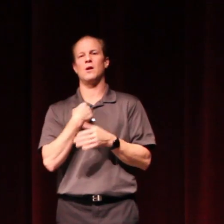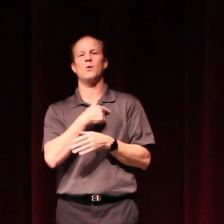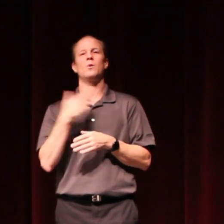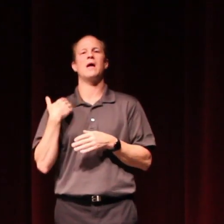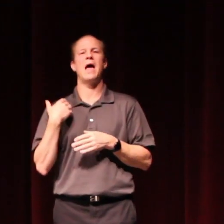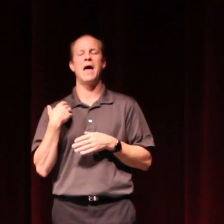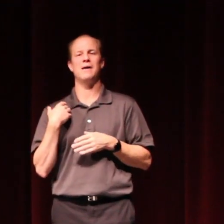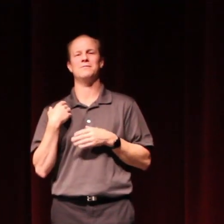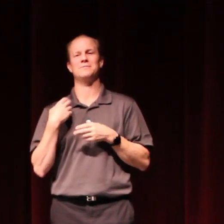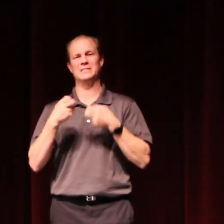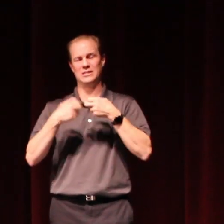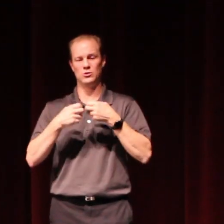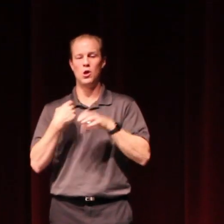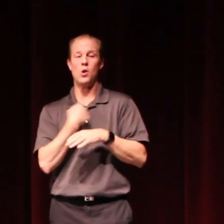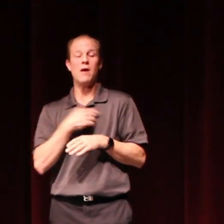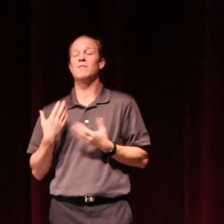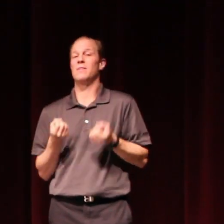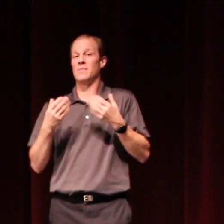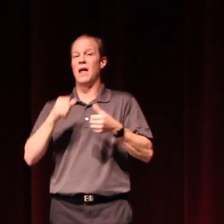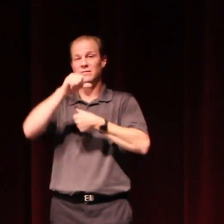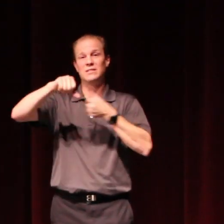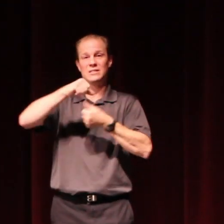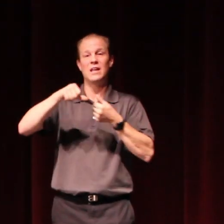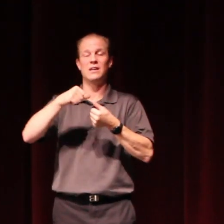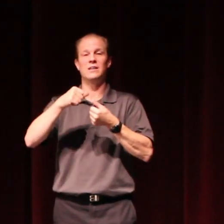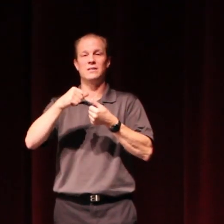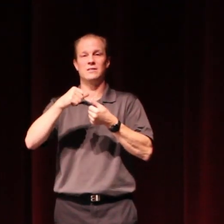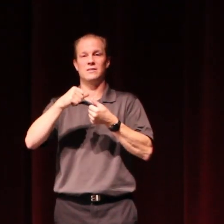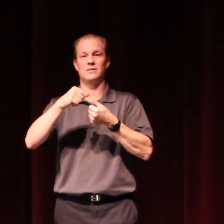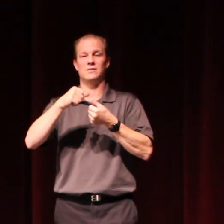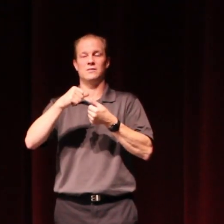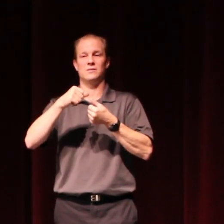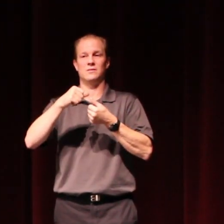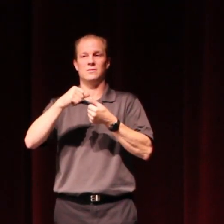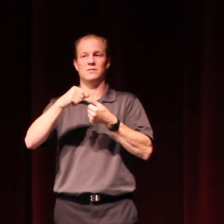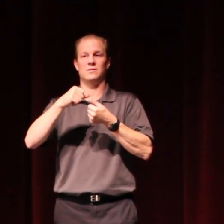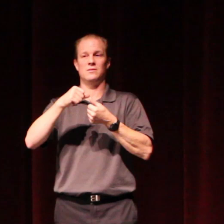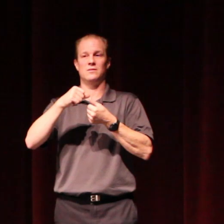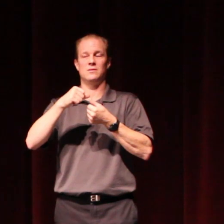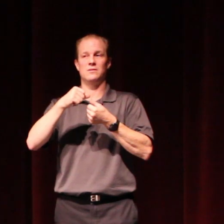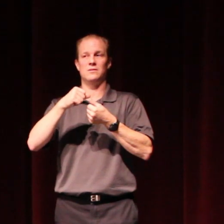We have a lot of society issues. The one that's manifesting here at Monroe Community College is